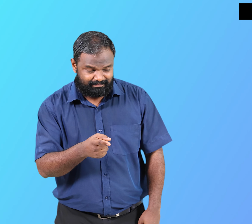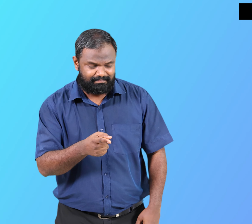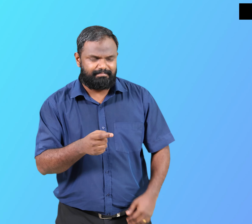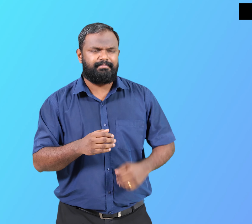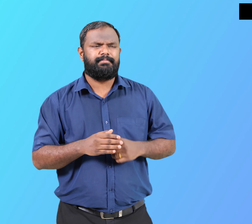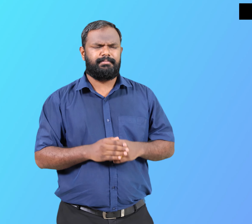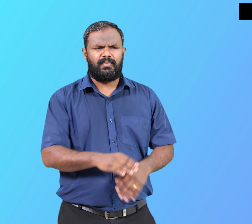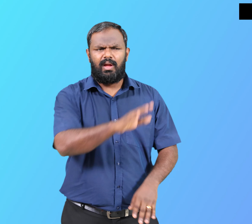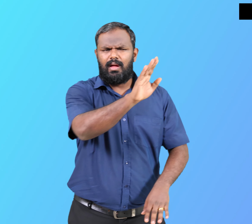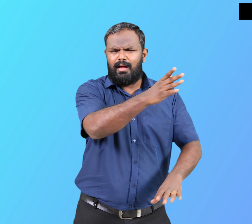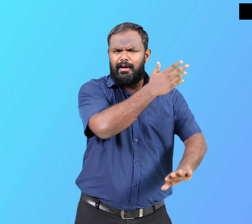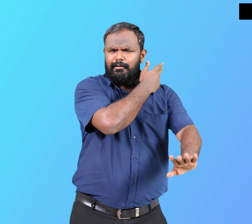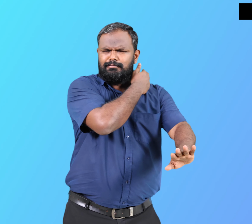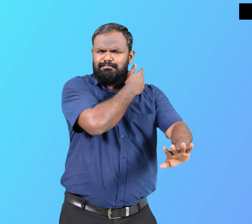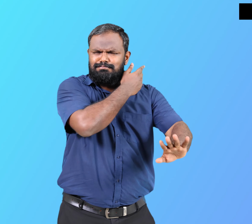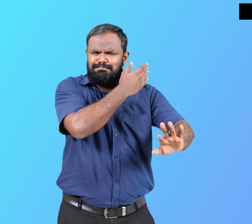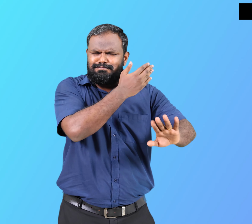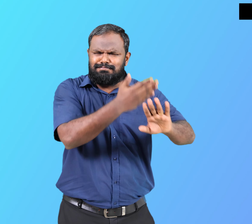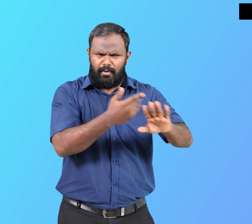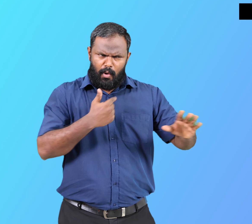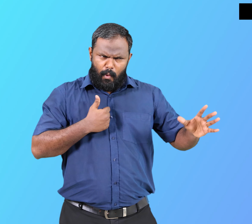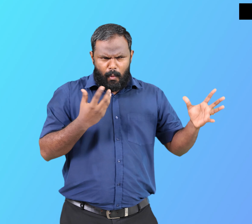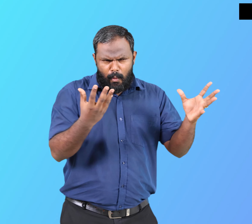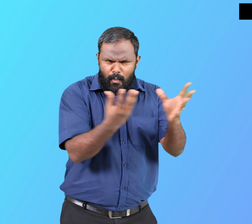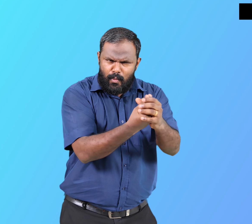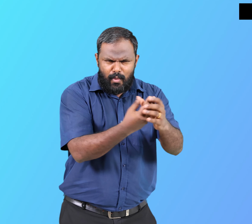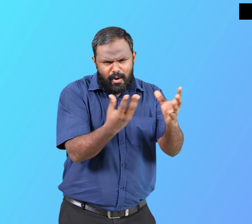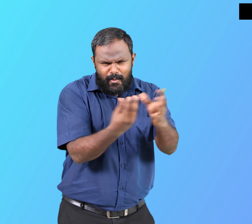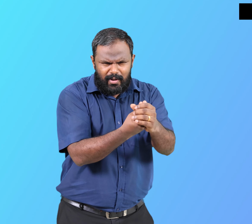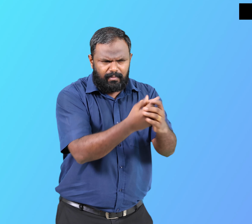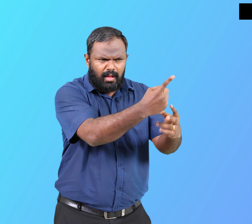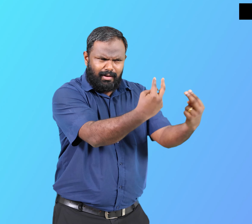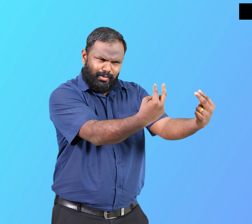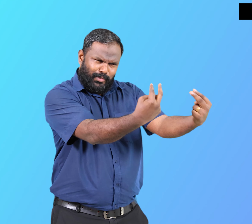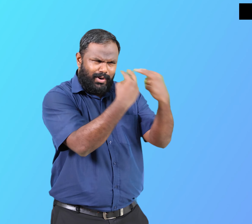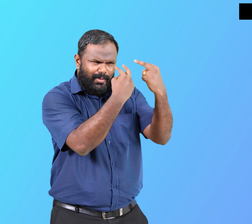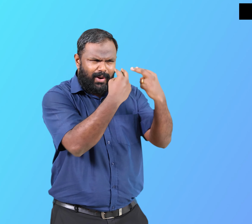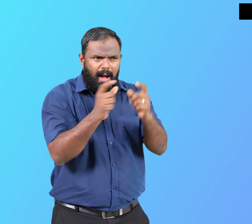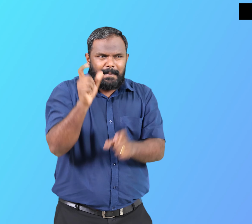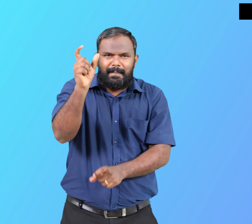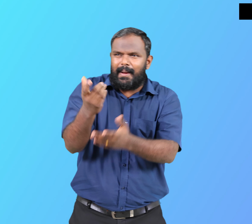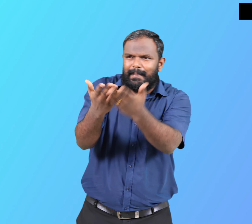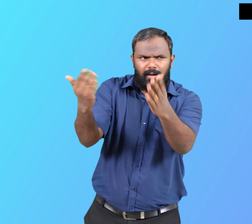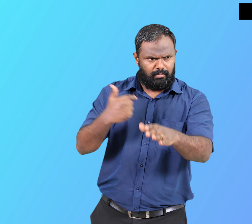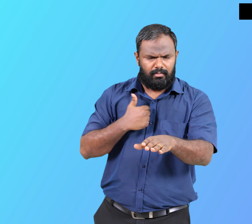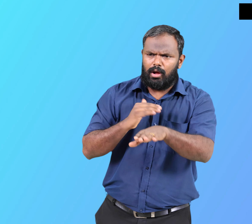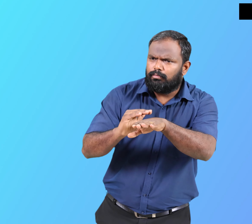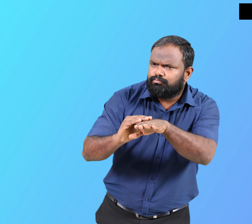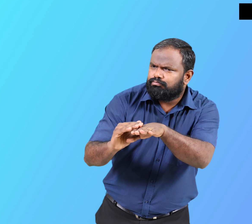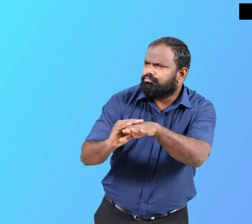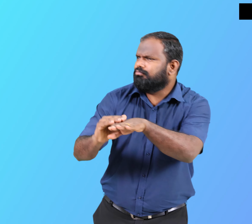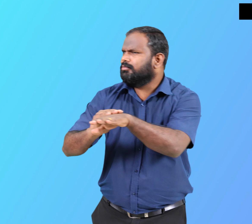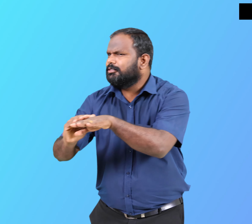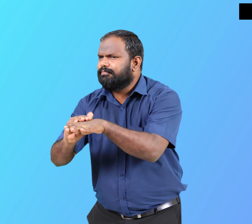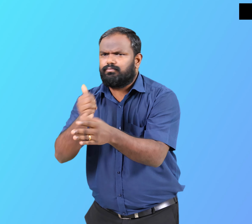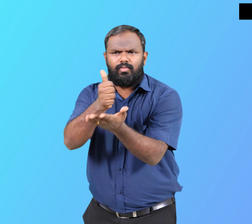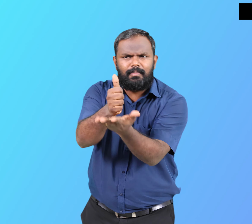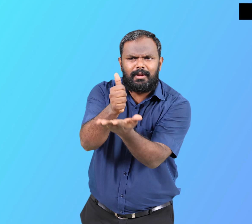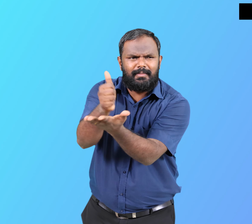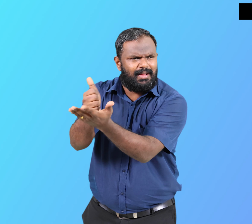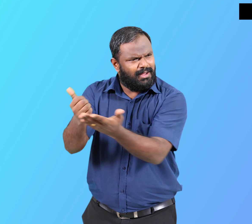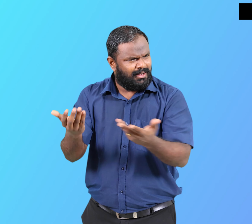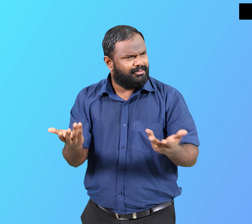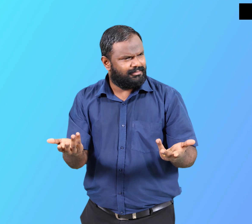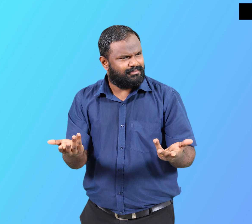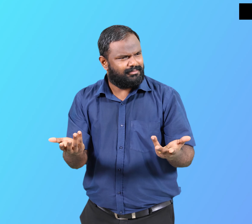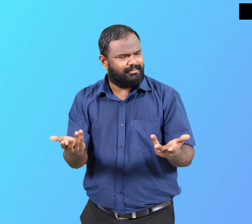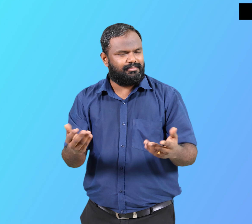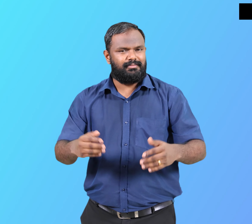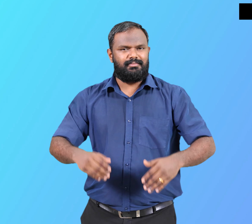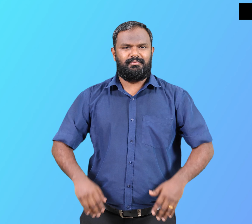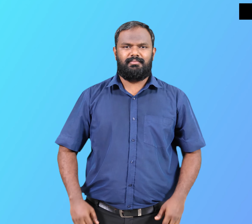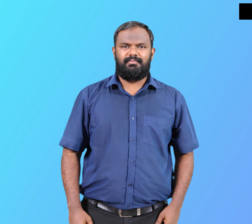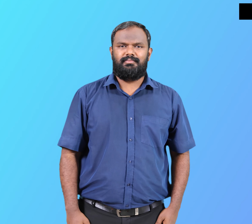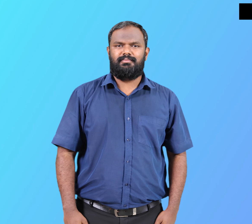But I have been with you as the one who serves.